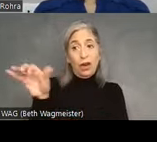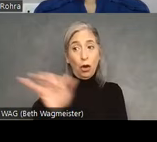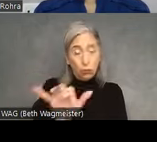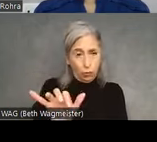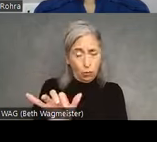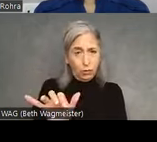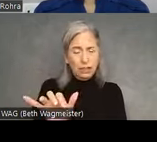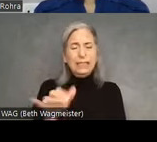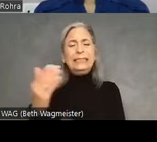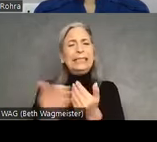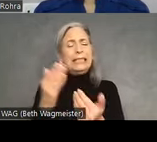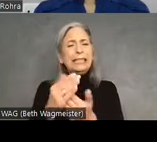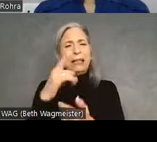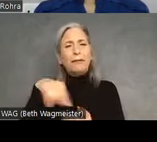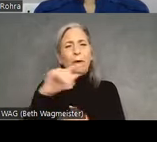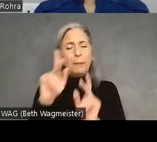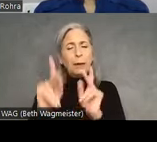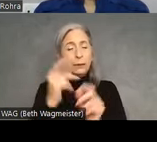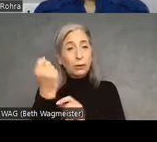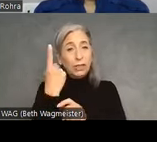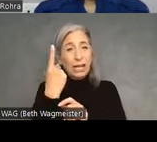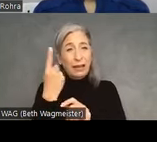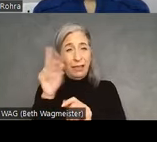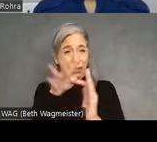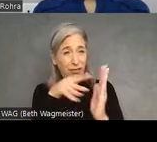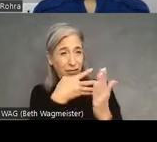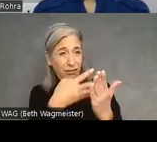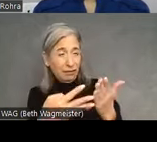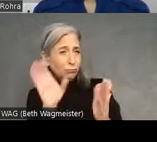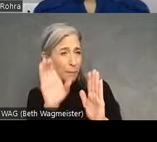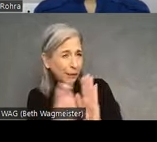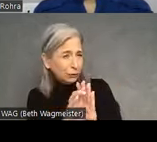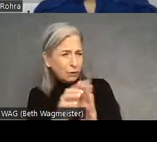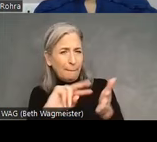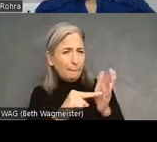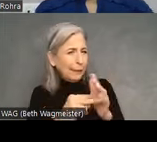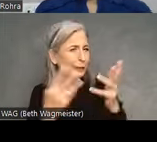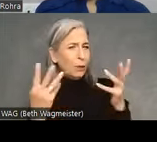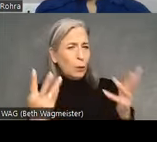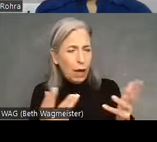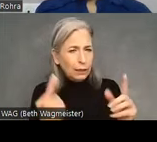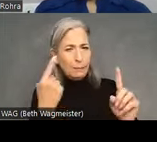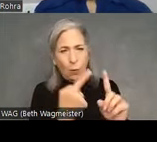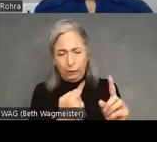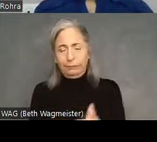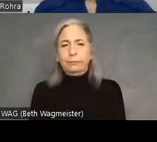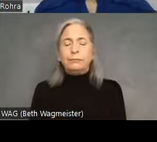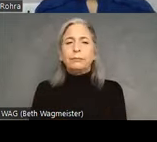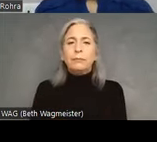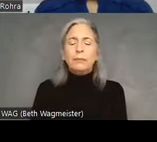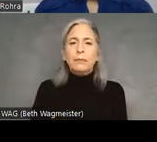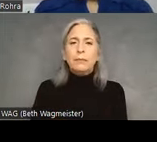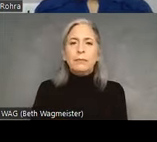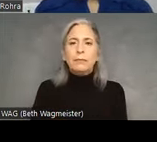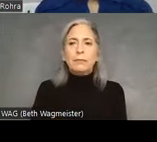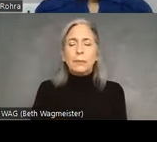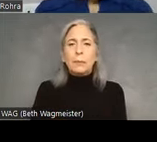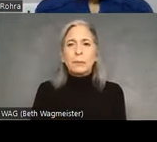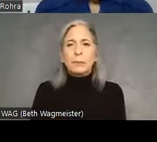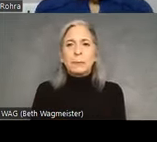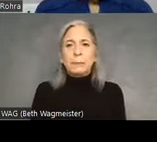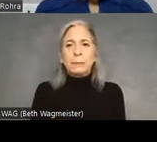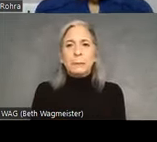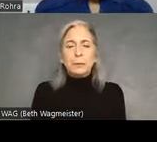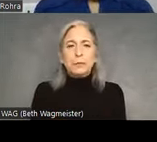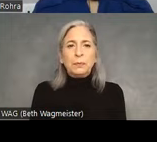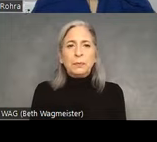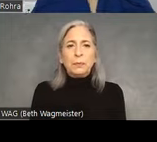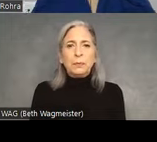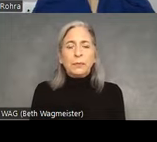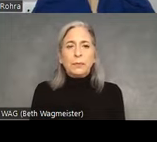to understand what the diagram is all about. And thus, you know, access the content with ease.